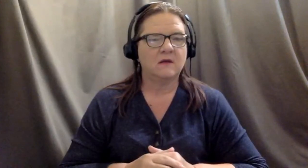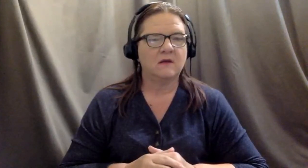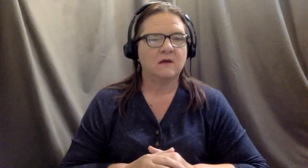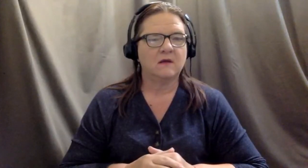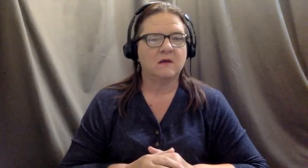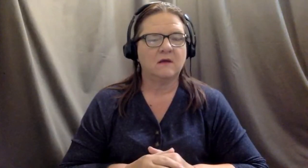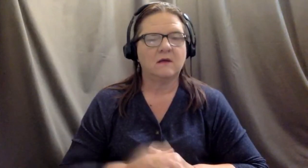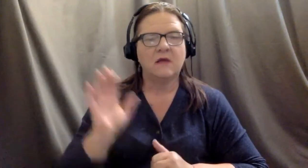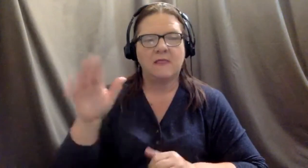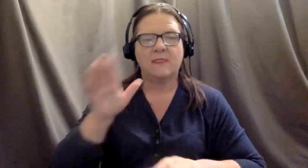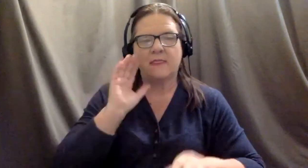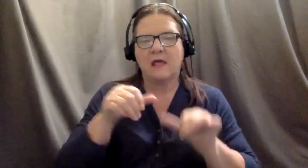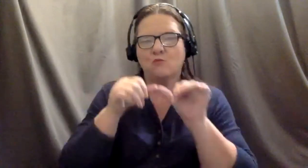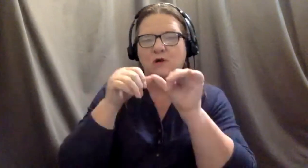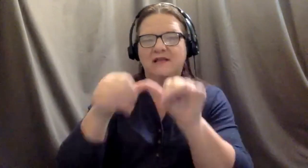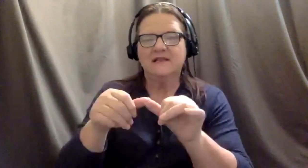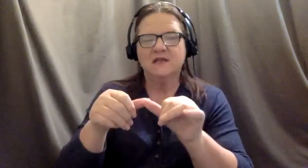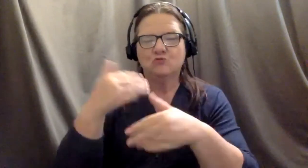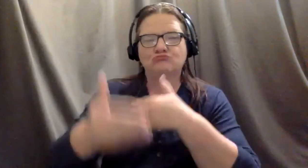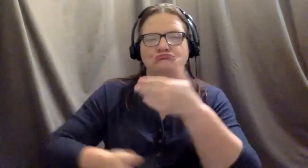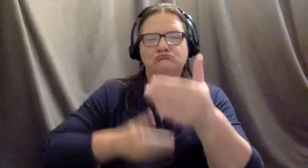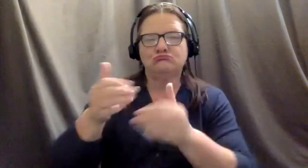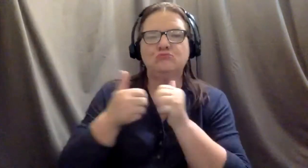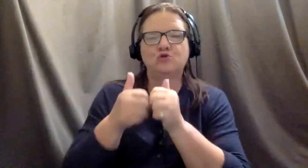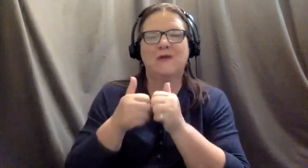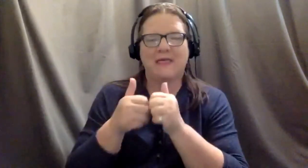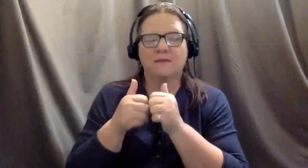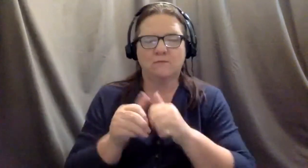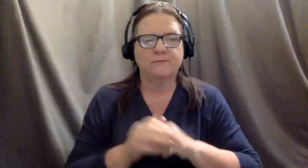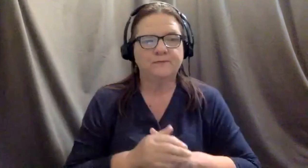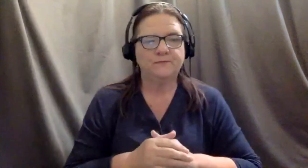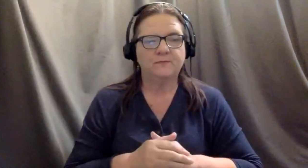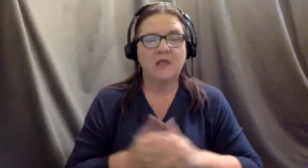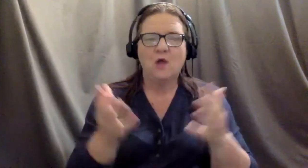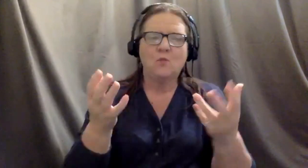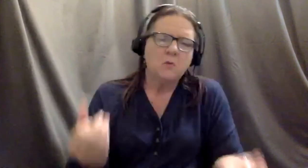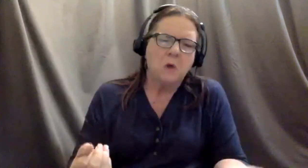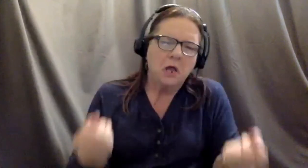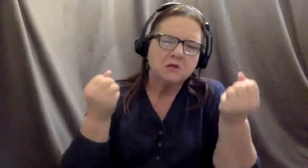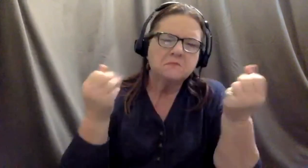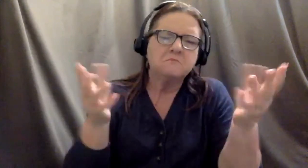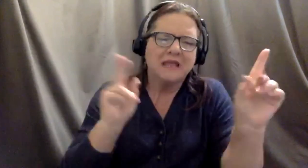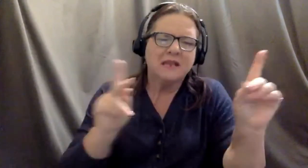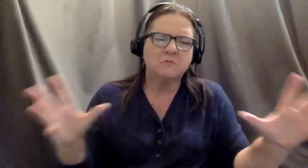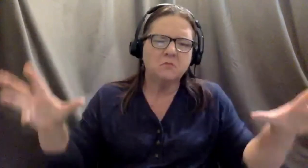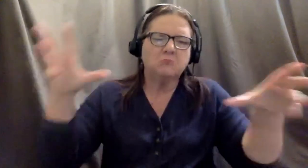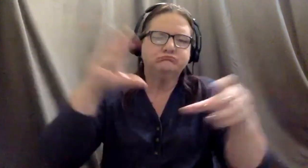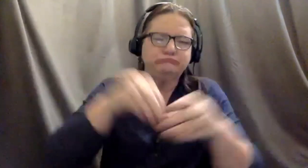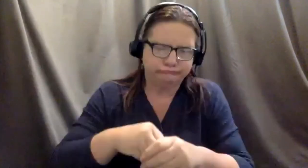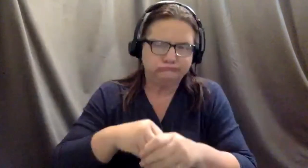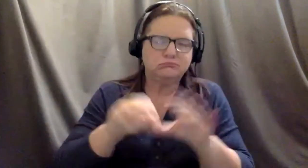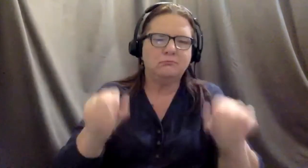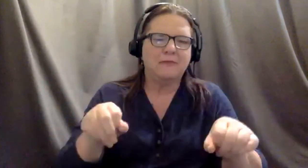continue the process together. And we want as many people to come into this process as possible.